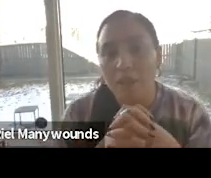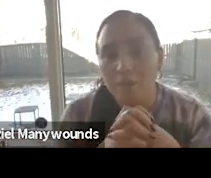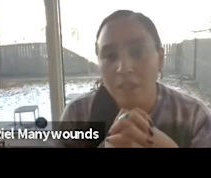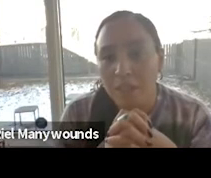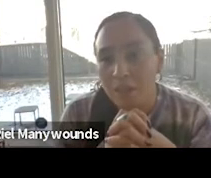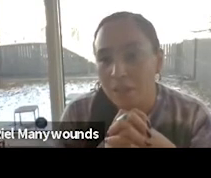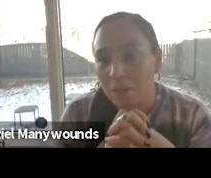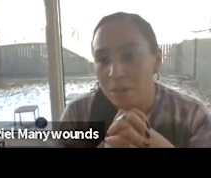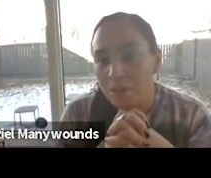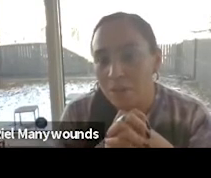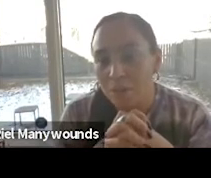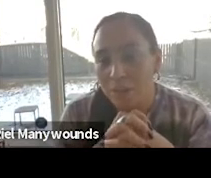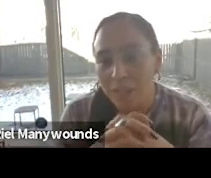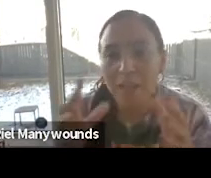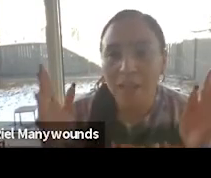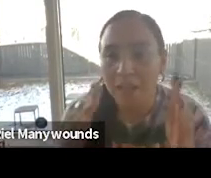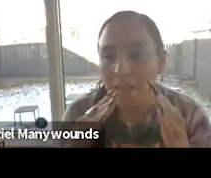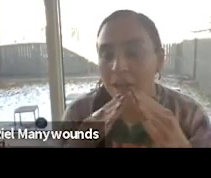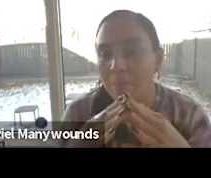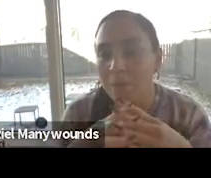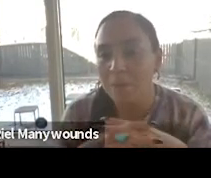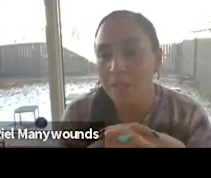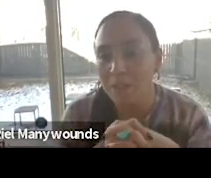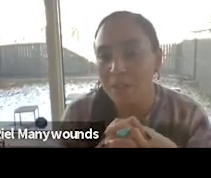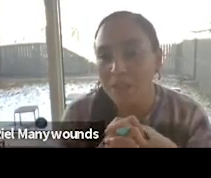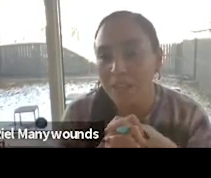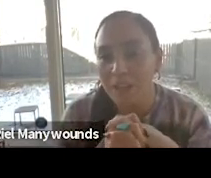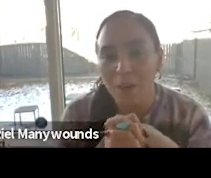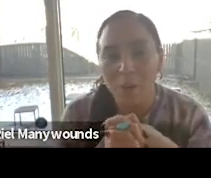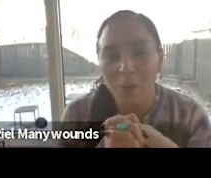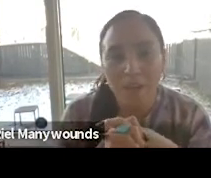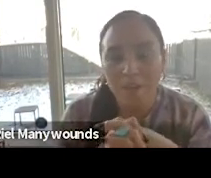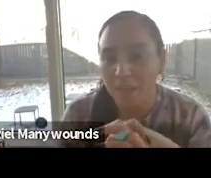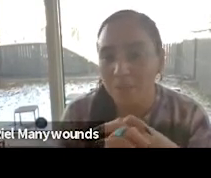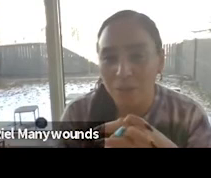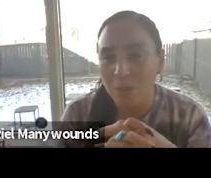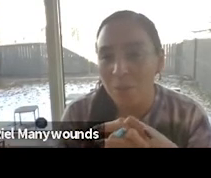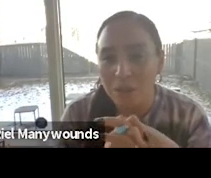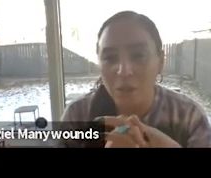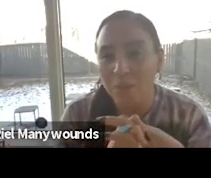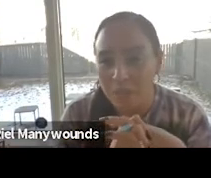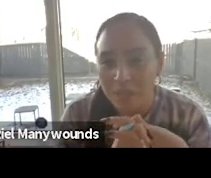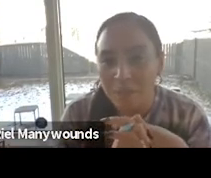So that means that there's no sort of like pyramid sort of like, way of like, there's no boss over me